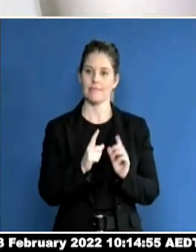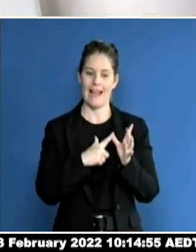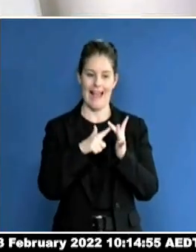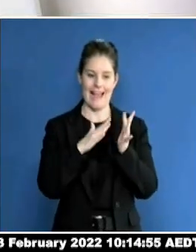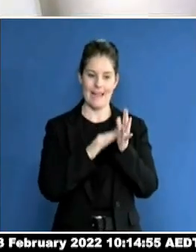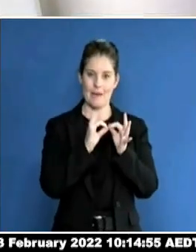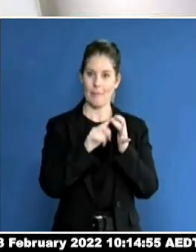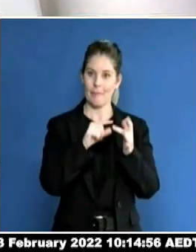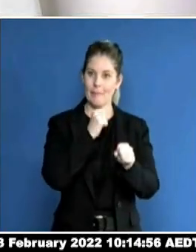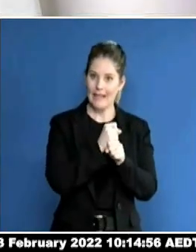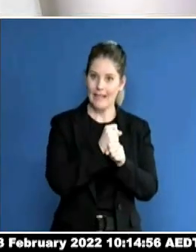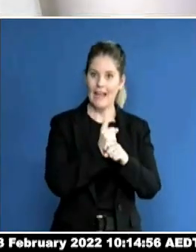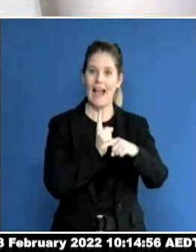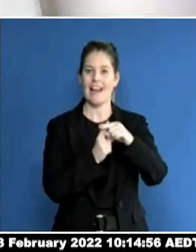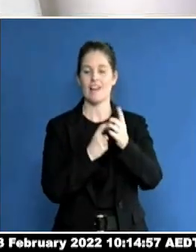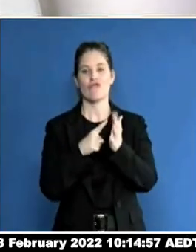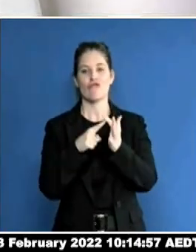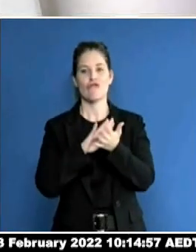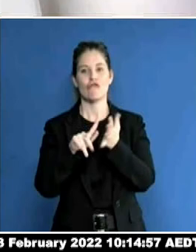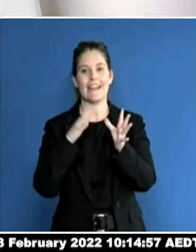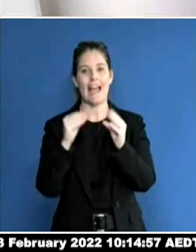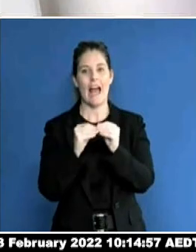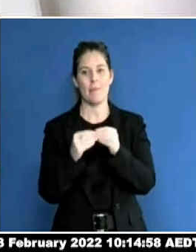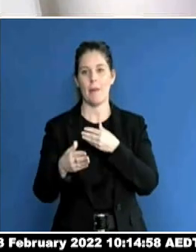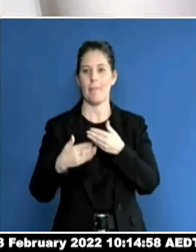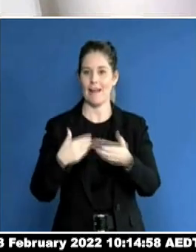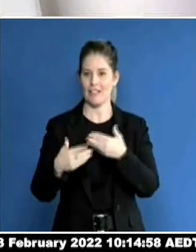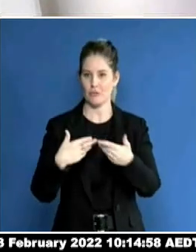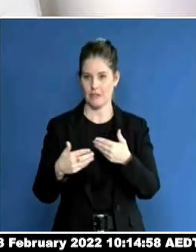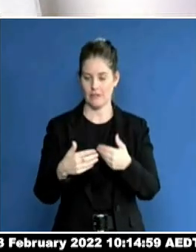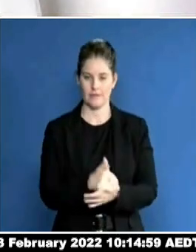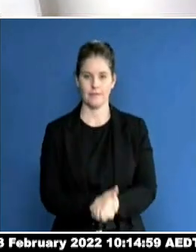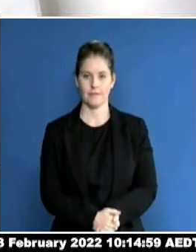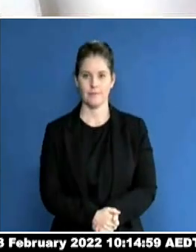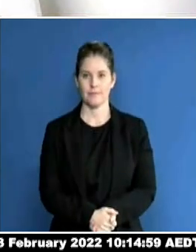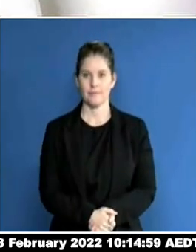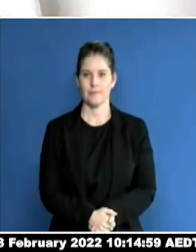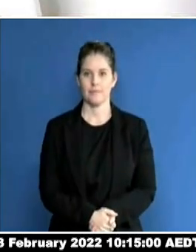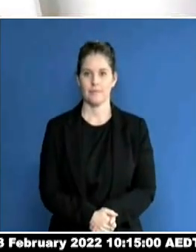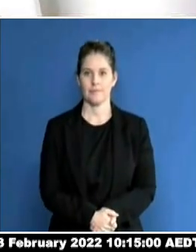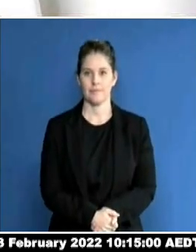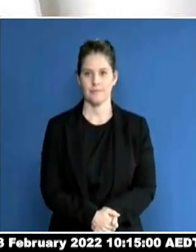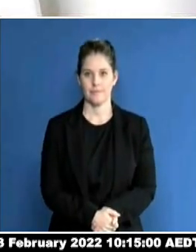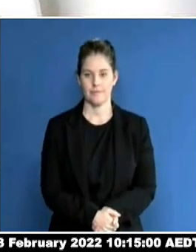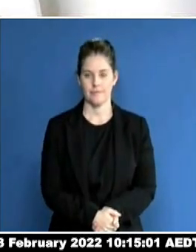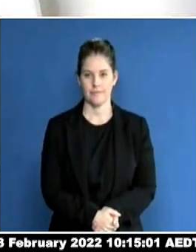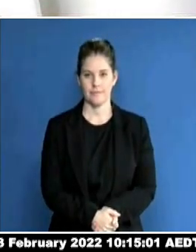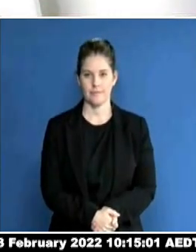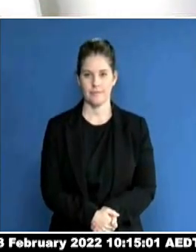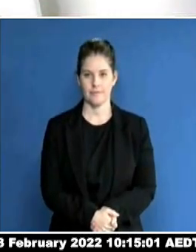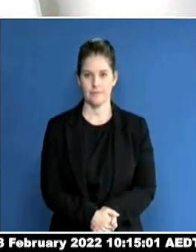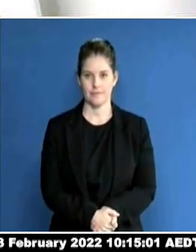(Aust) Pty Limited, instructed by Ms Nikki Town of Ovartis Lawyers. Thank you. Are there further appearances?